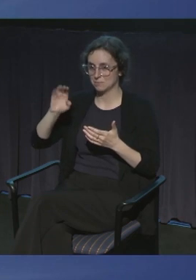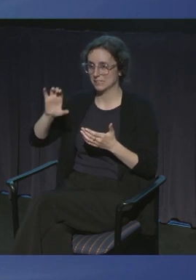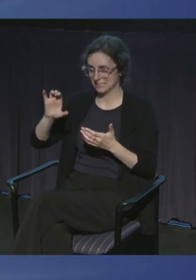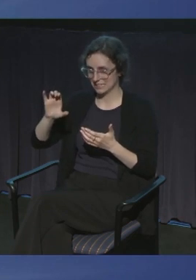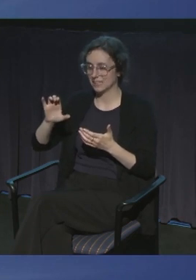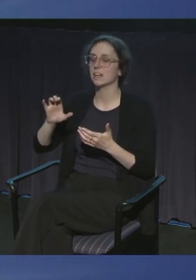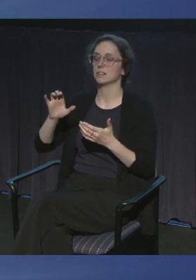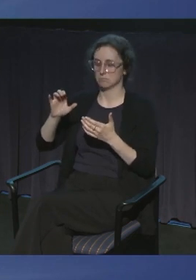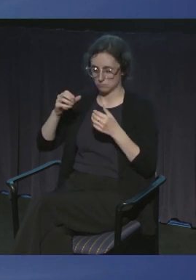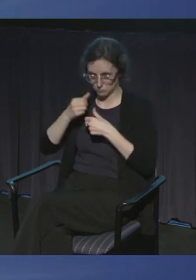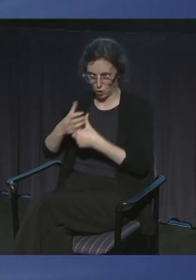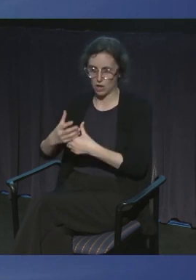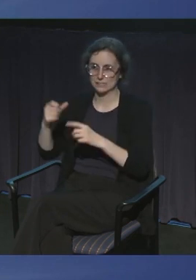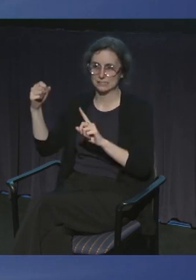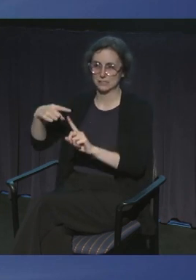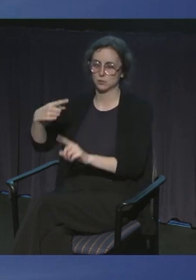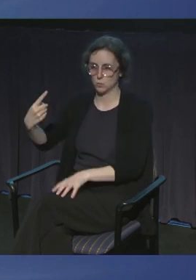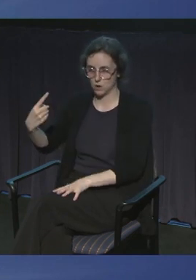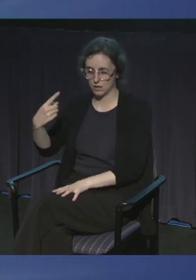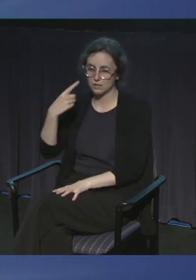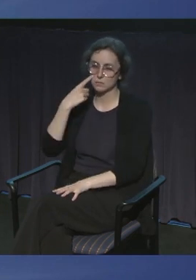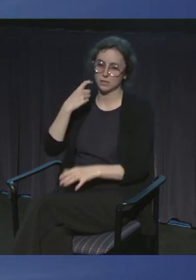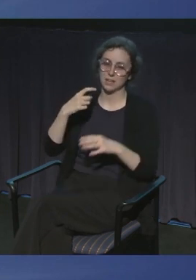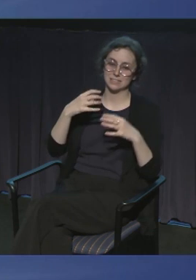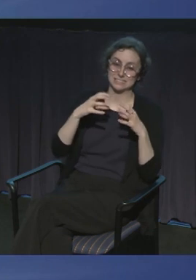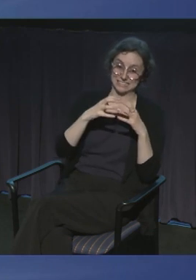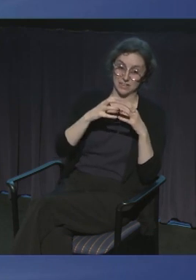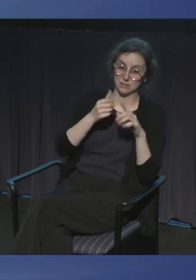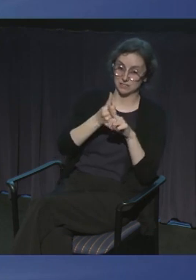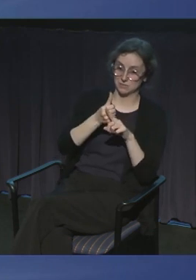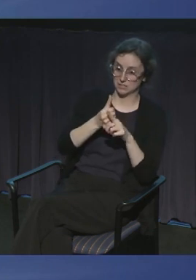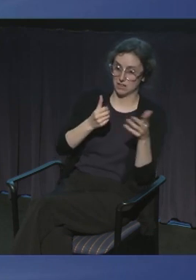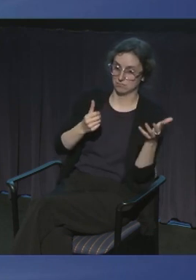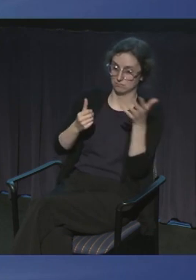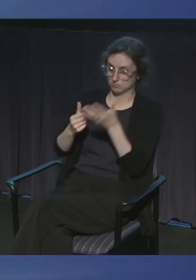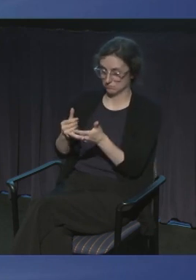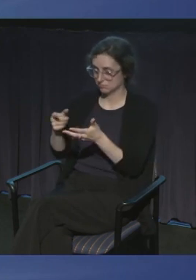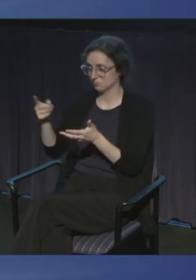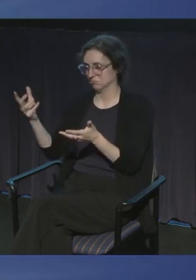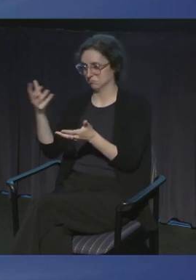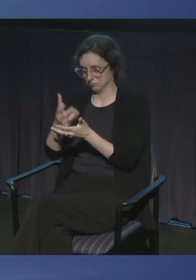PRODUCE SIGNAL 2, PBMC PROVIDE SIGNAL 1. I WANTED TO KNOW IF